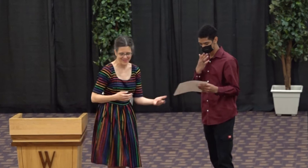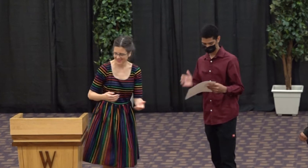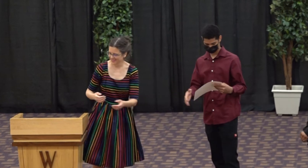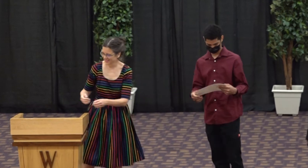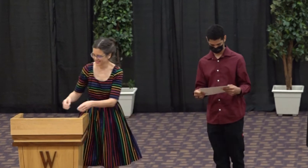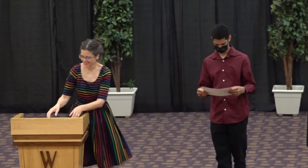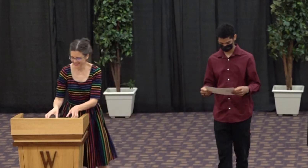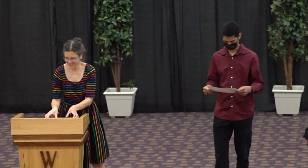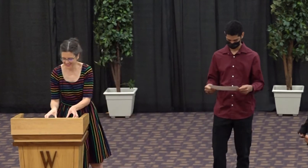Good job!